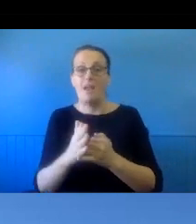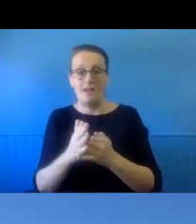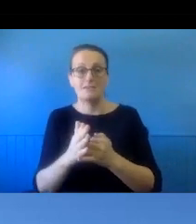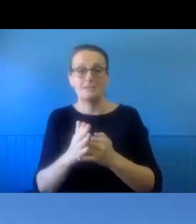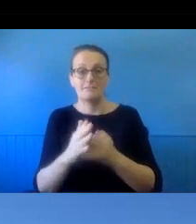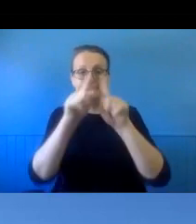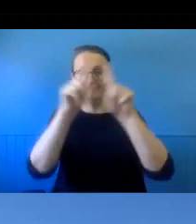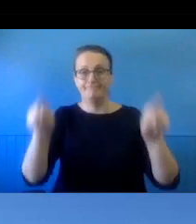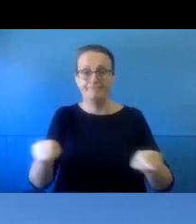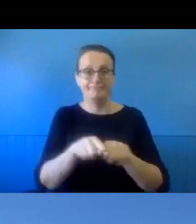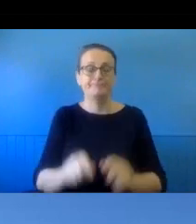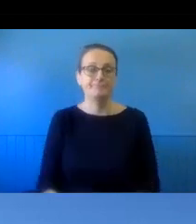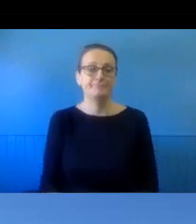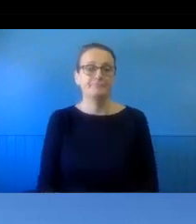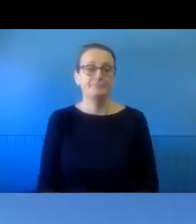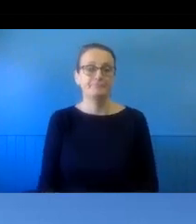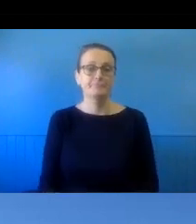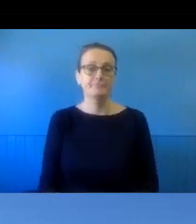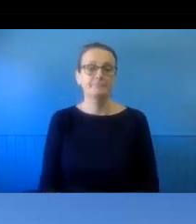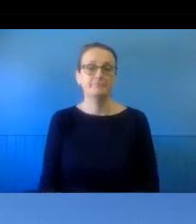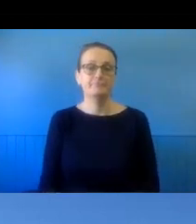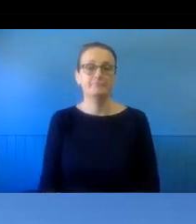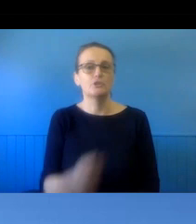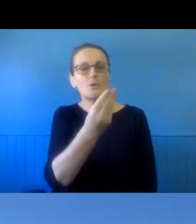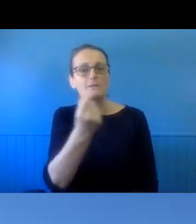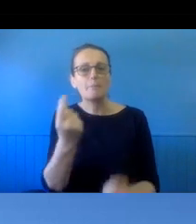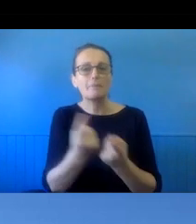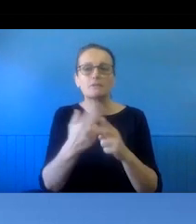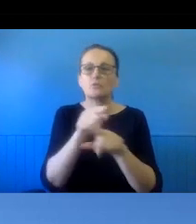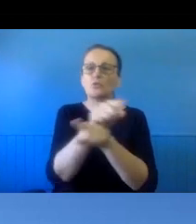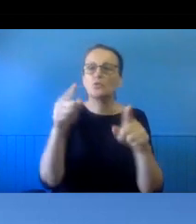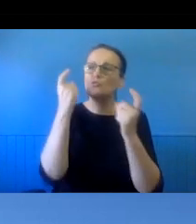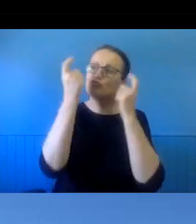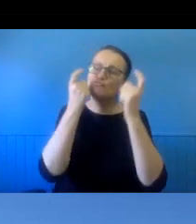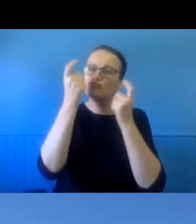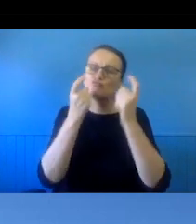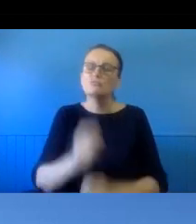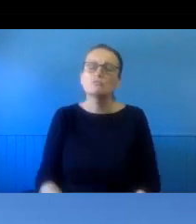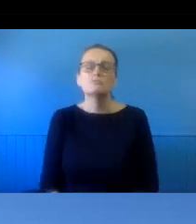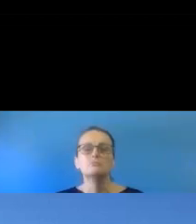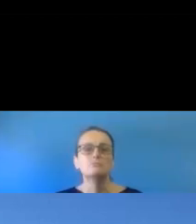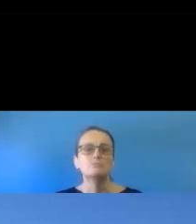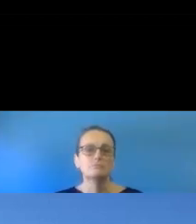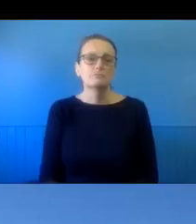slide, which is just a couple of takeaway ideas and prompts that we'd